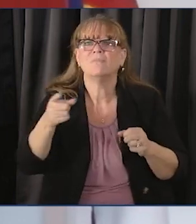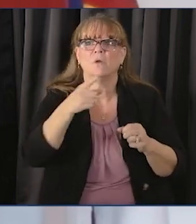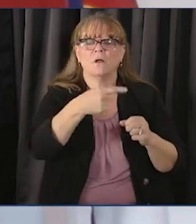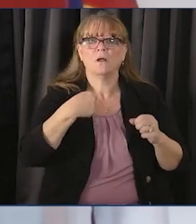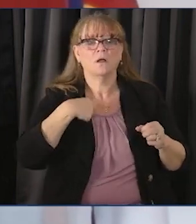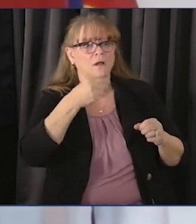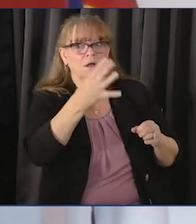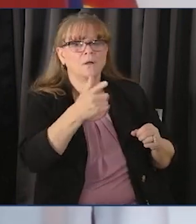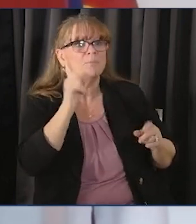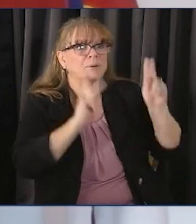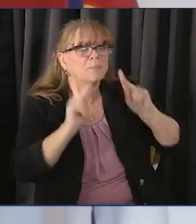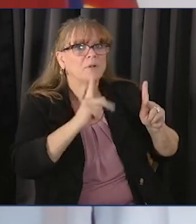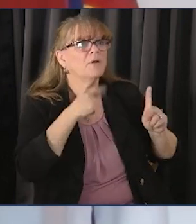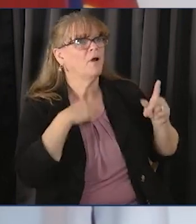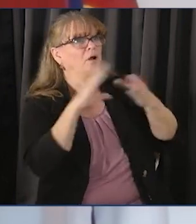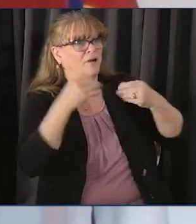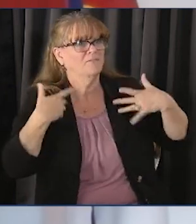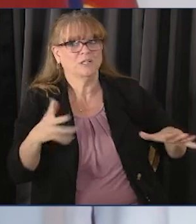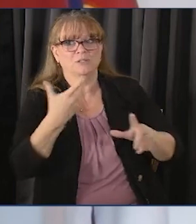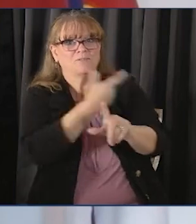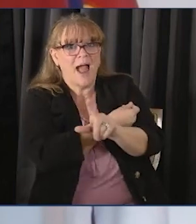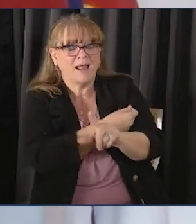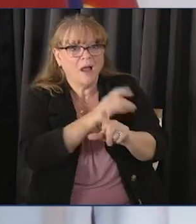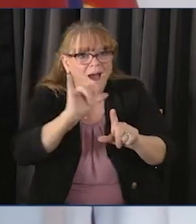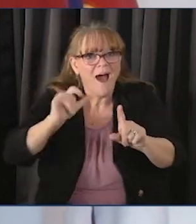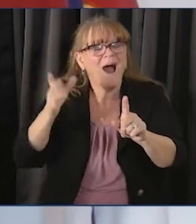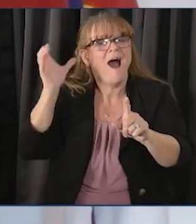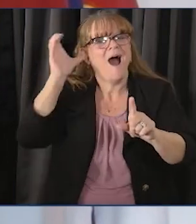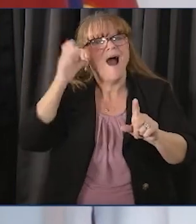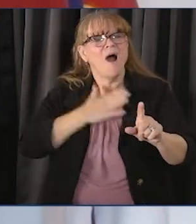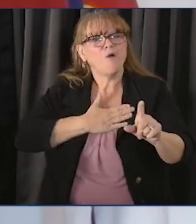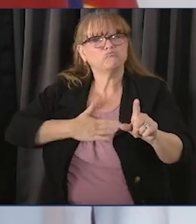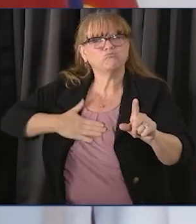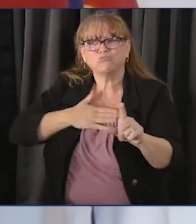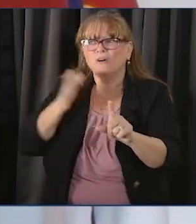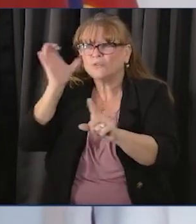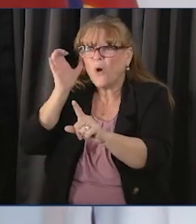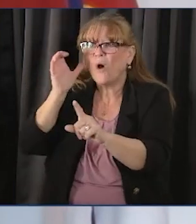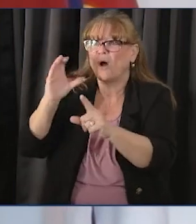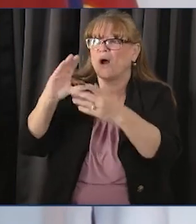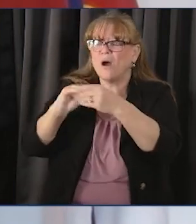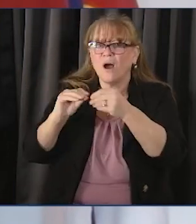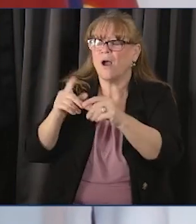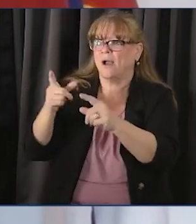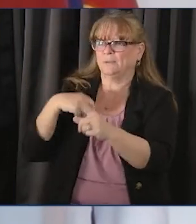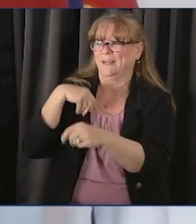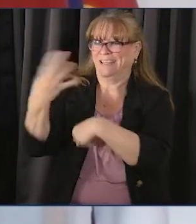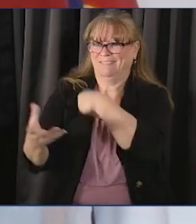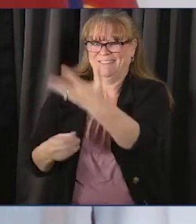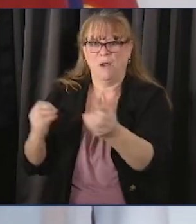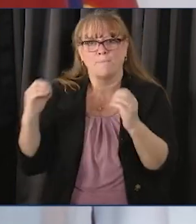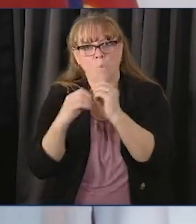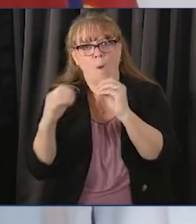inoculated this week is a big week for people over age 70 because as you know, we moved